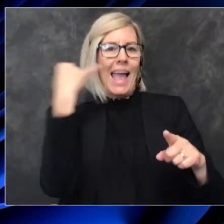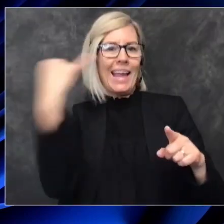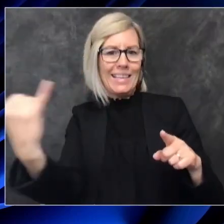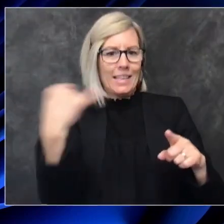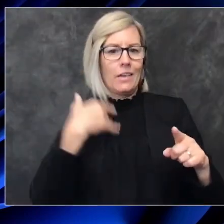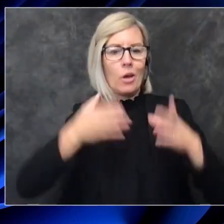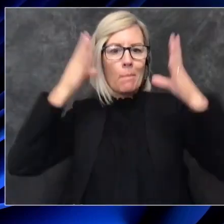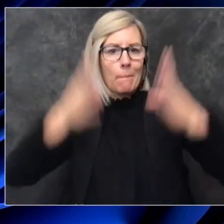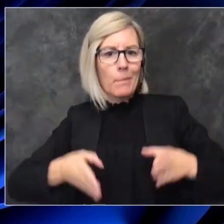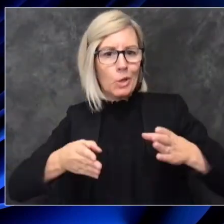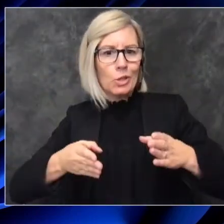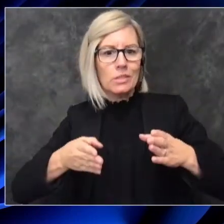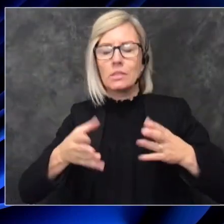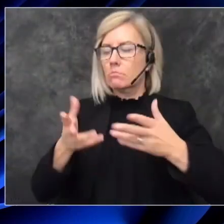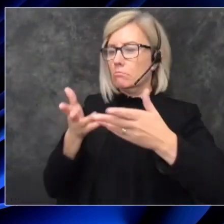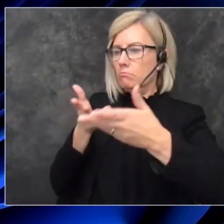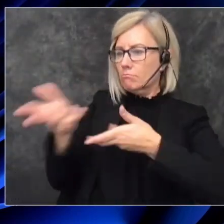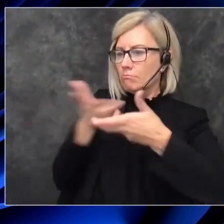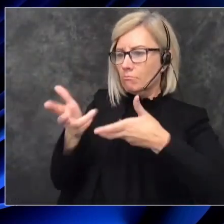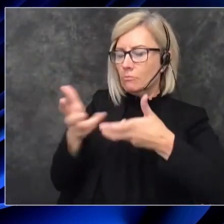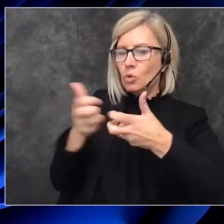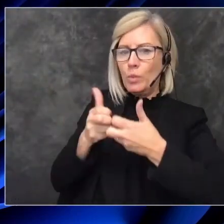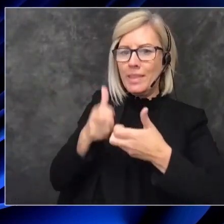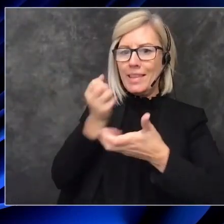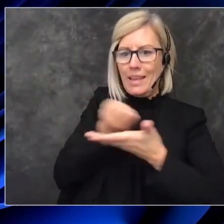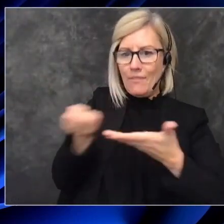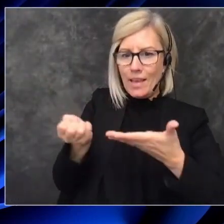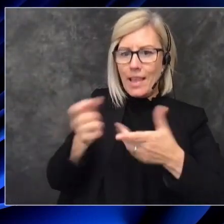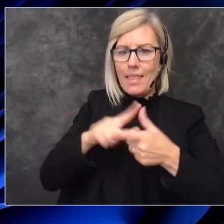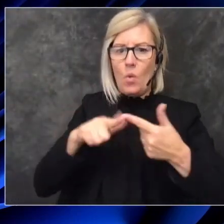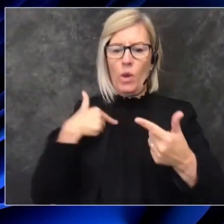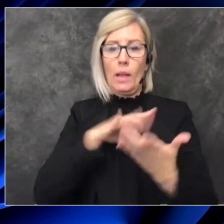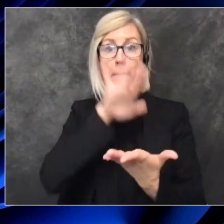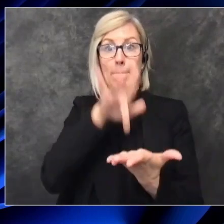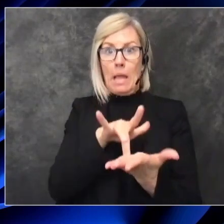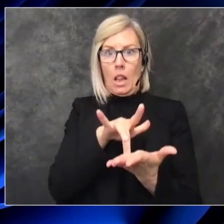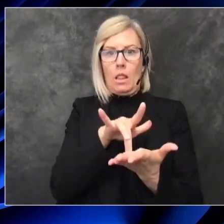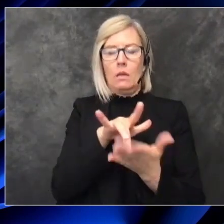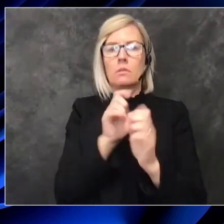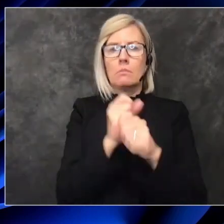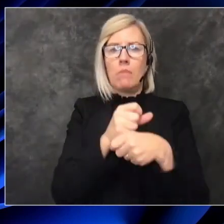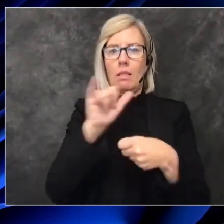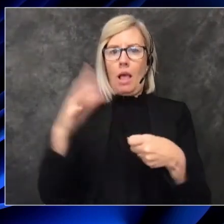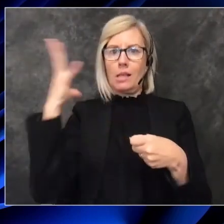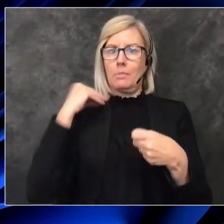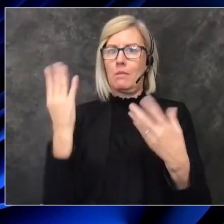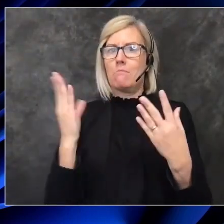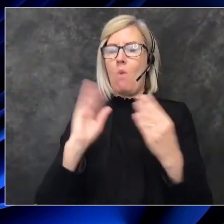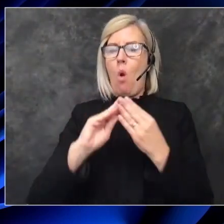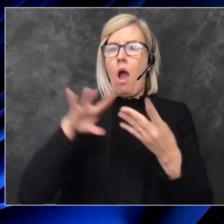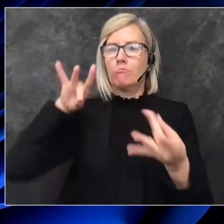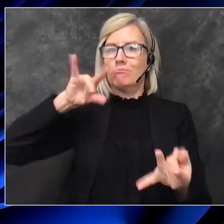we are kind of in the middle to make that experience more efficient. our historical inputs are mouse